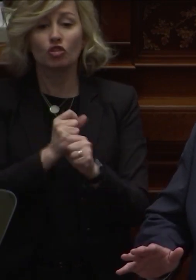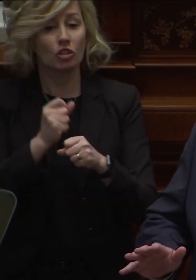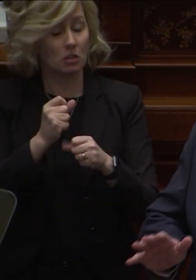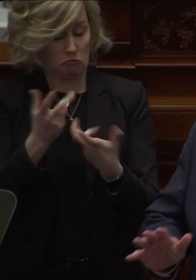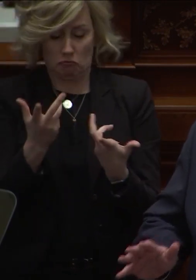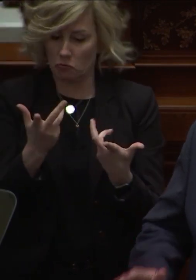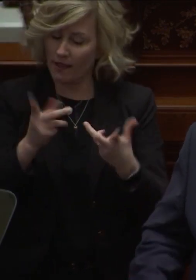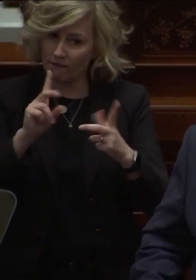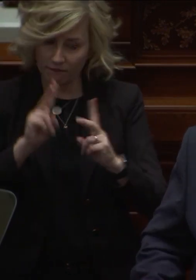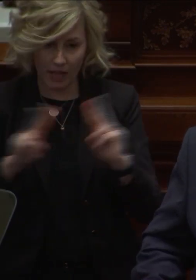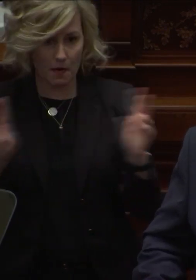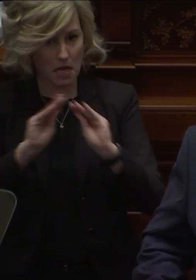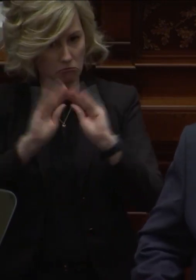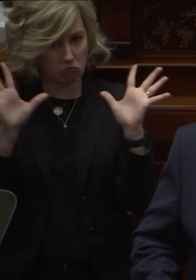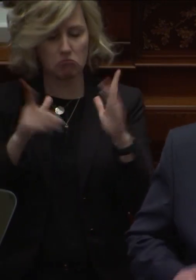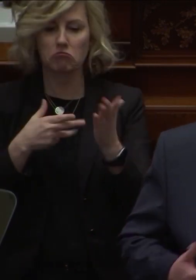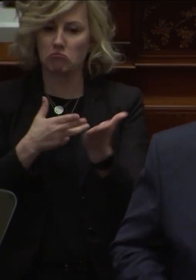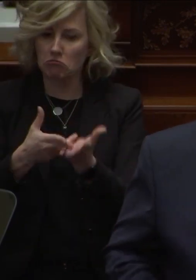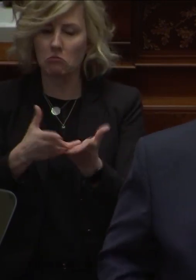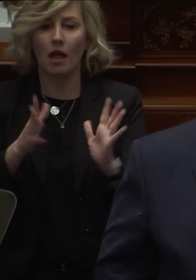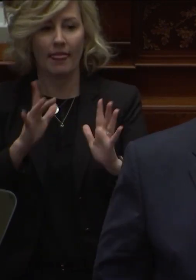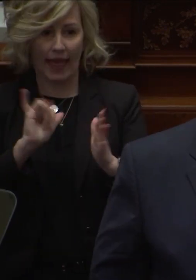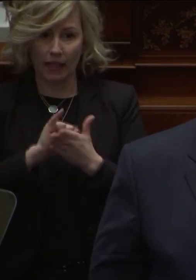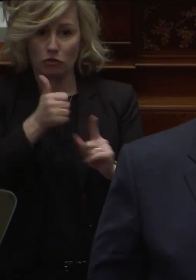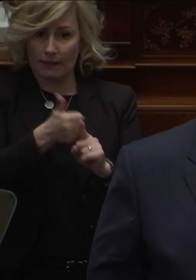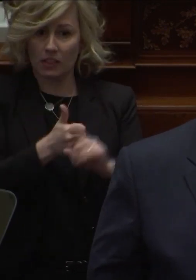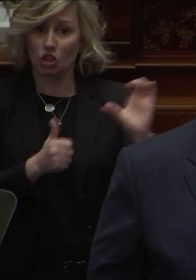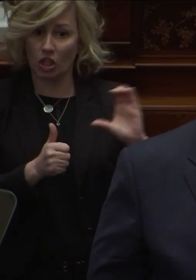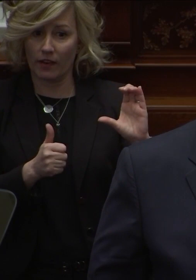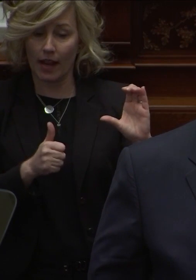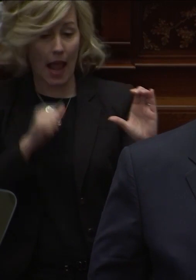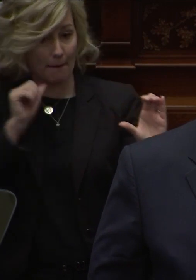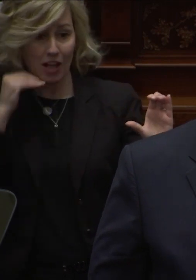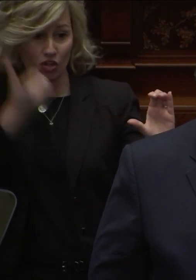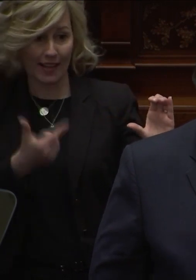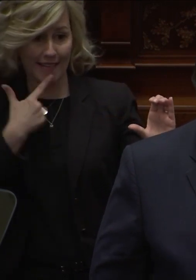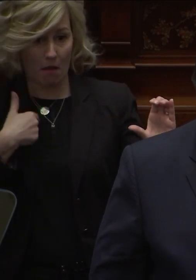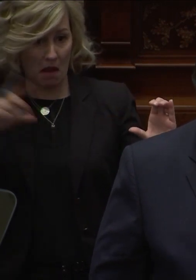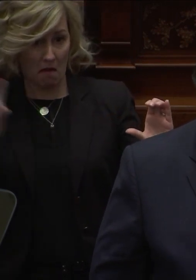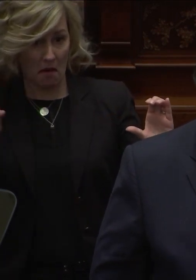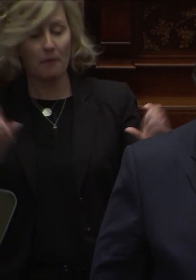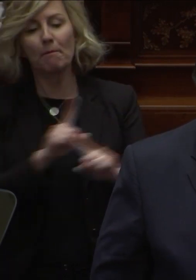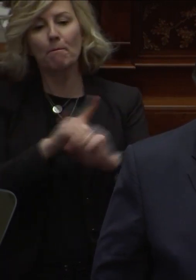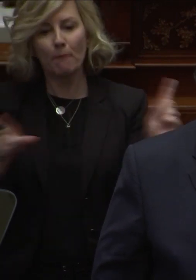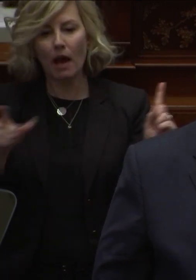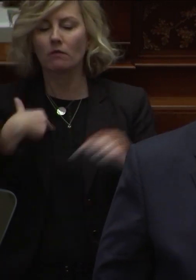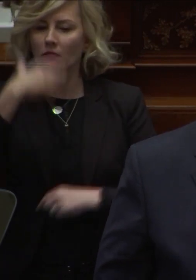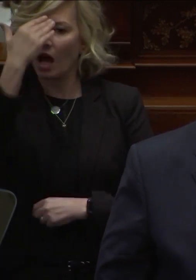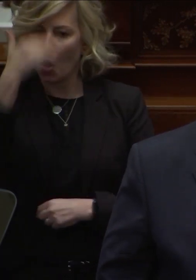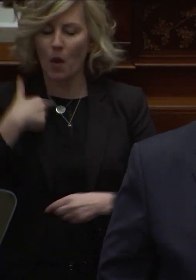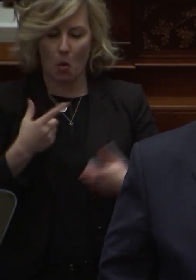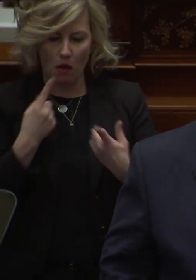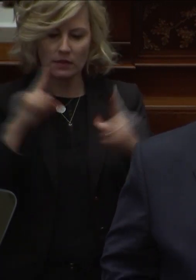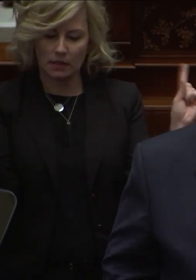WE INEVITABLY DISAGREE, THAT SENATOR REZIN EXTENDED A HAND IN FRIENDSHIP TO ME ON MY FIRST FEW